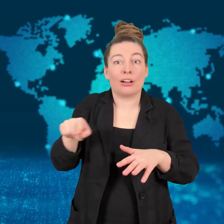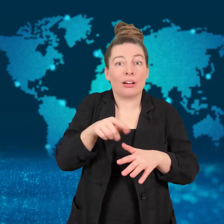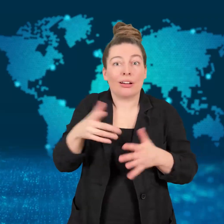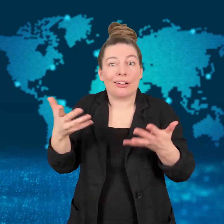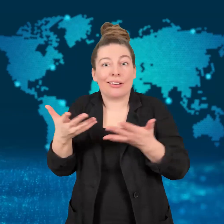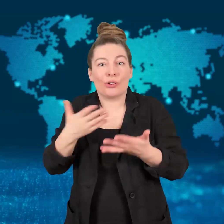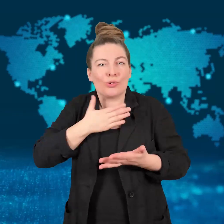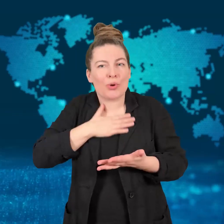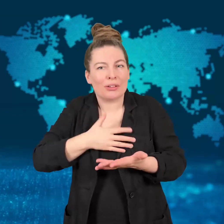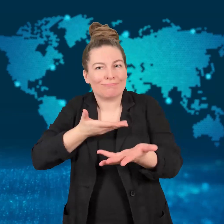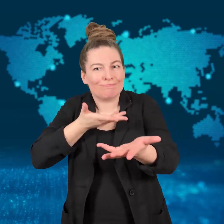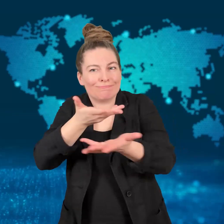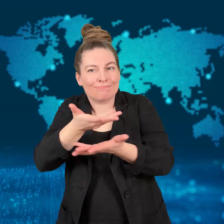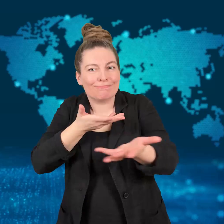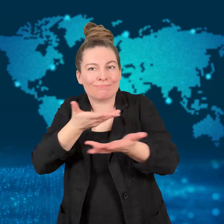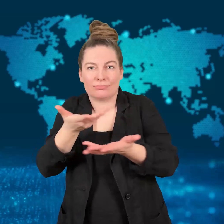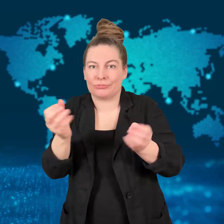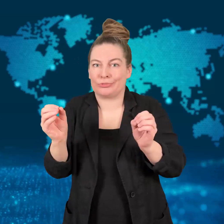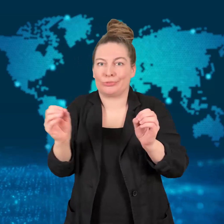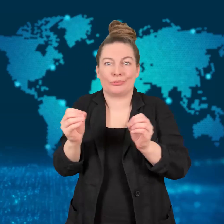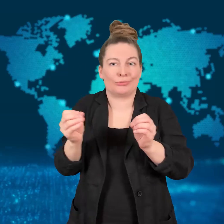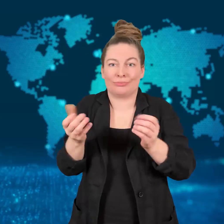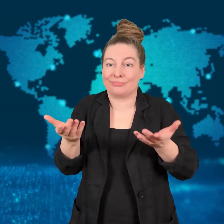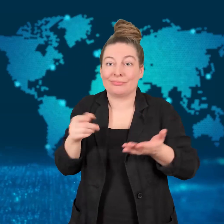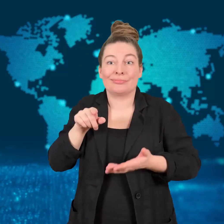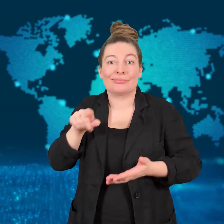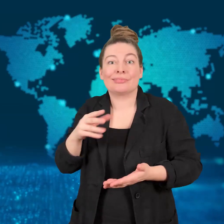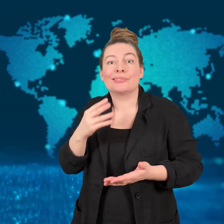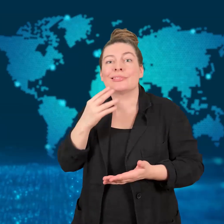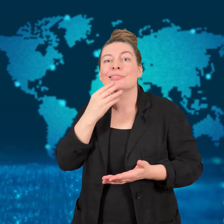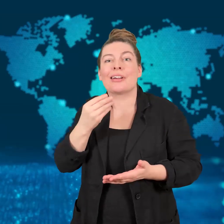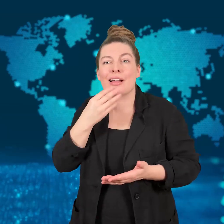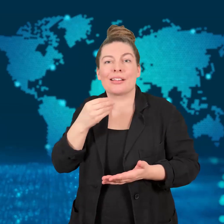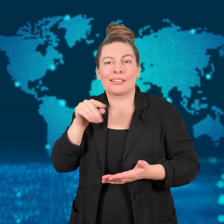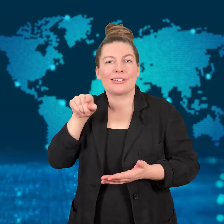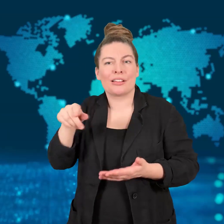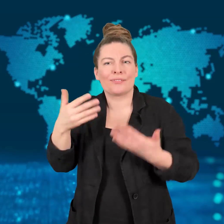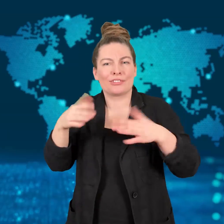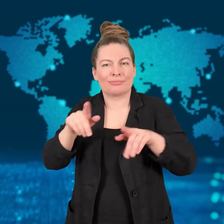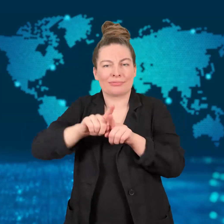Negotiations have not taken place